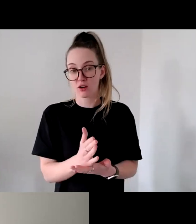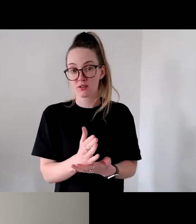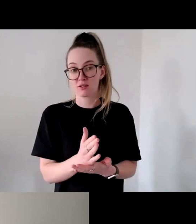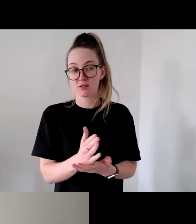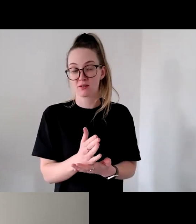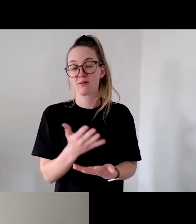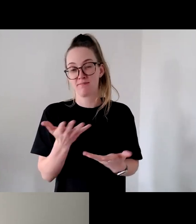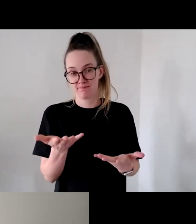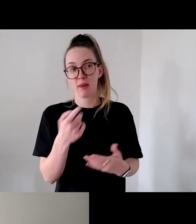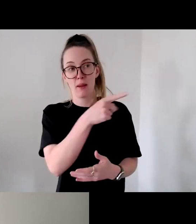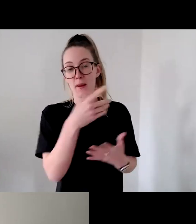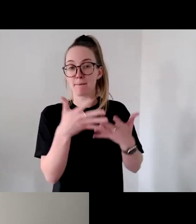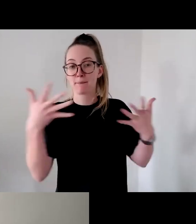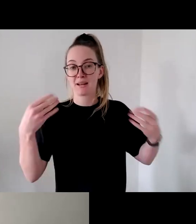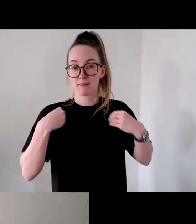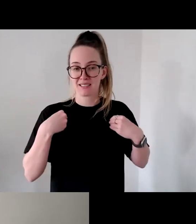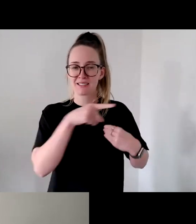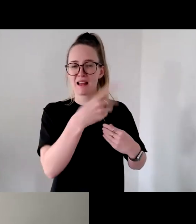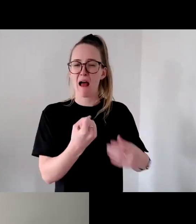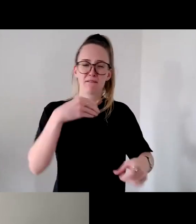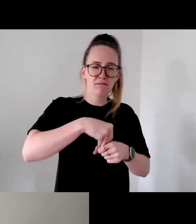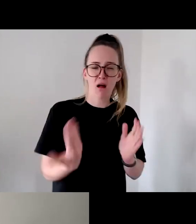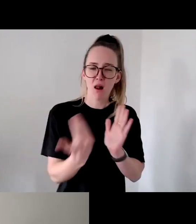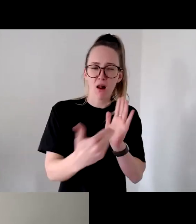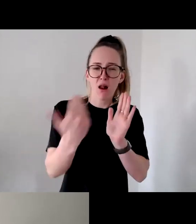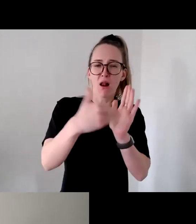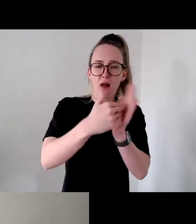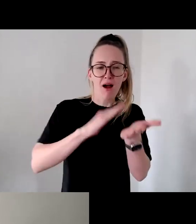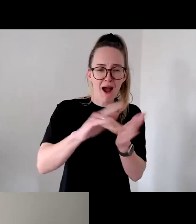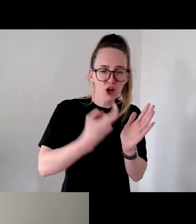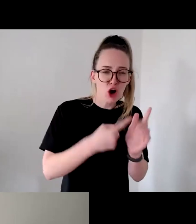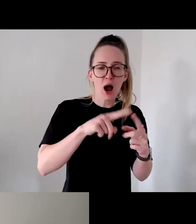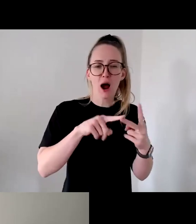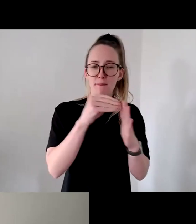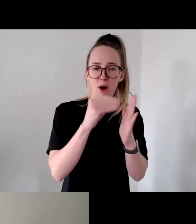businesses had big HR functions and policies and training and they could put the money